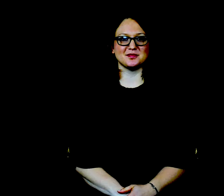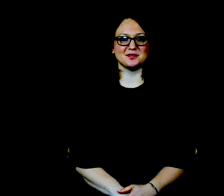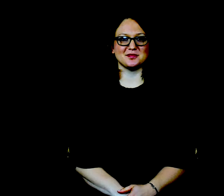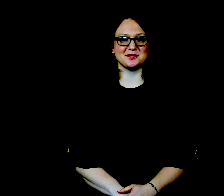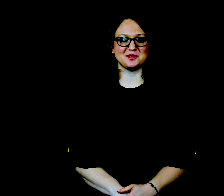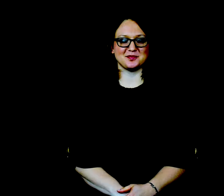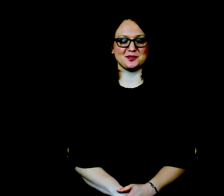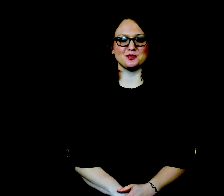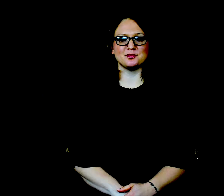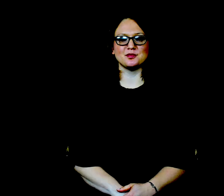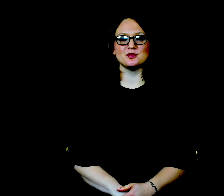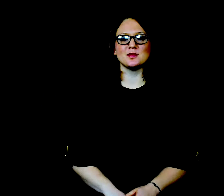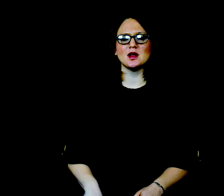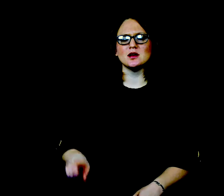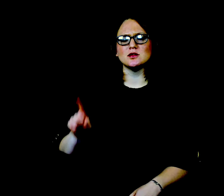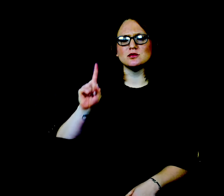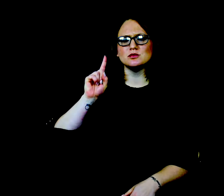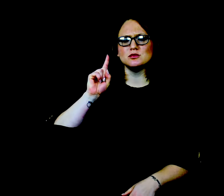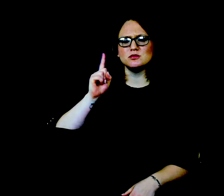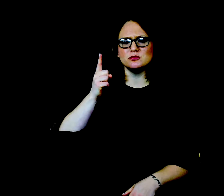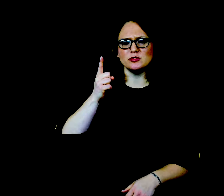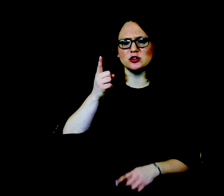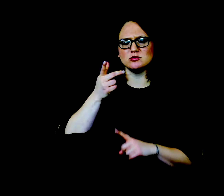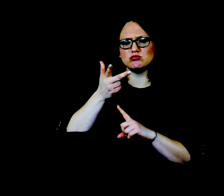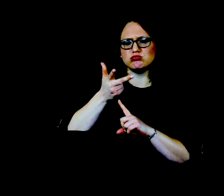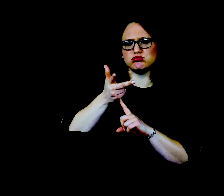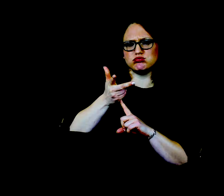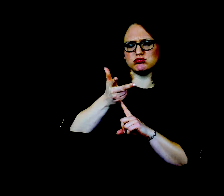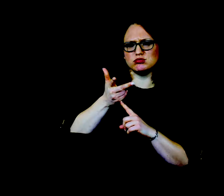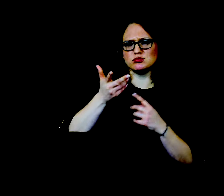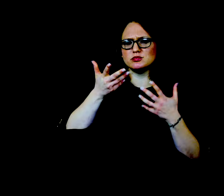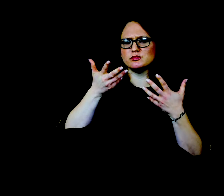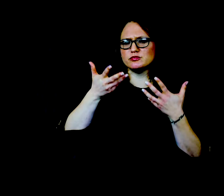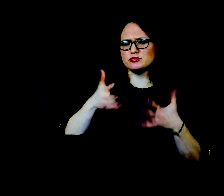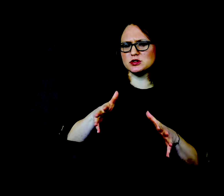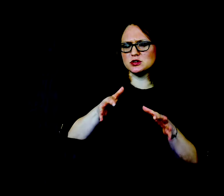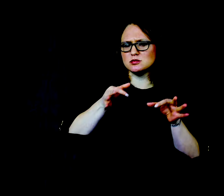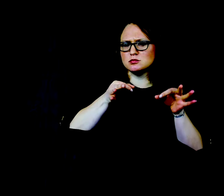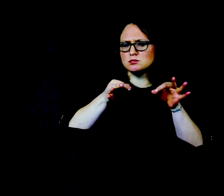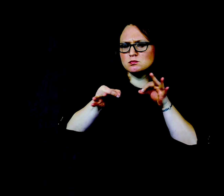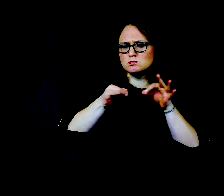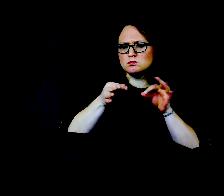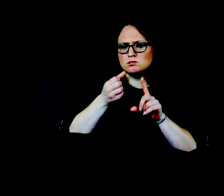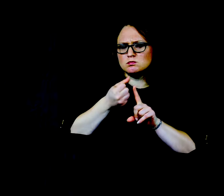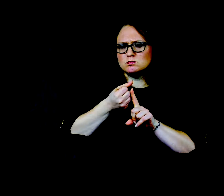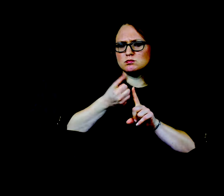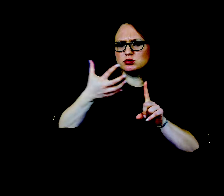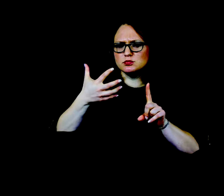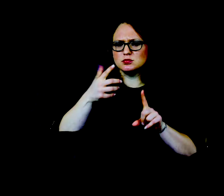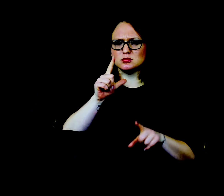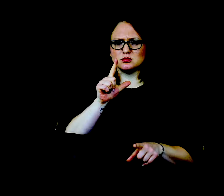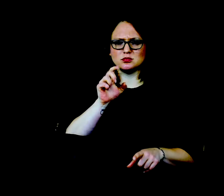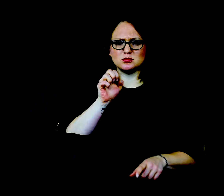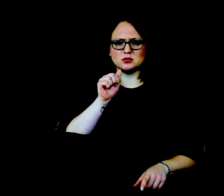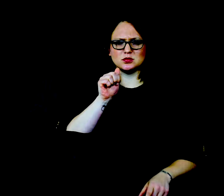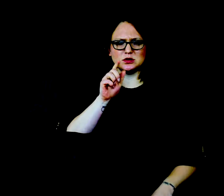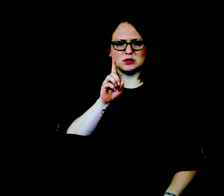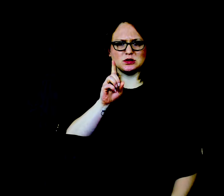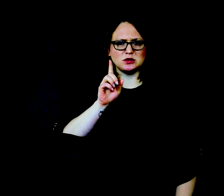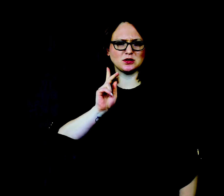In the first video, we explained about the national LEAD-K efforts and